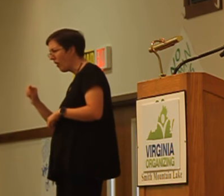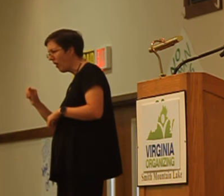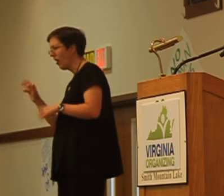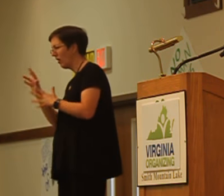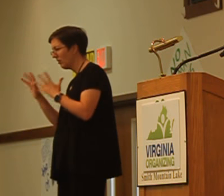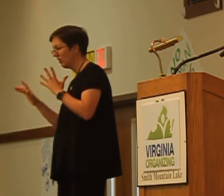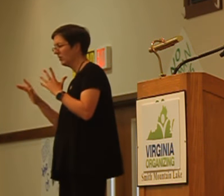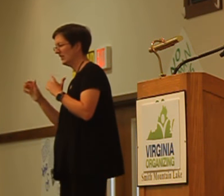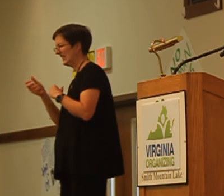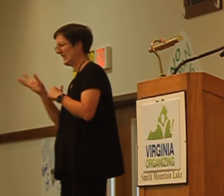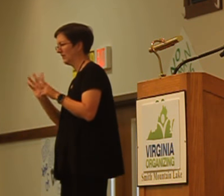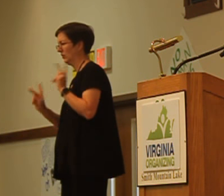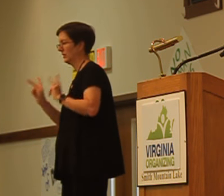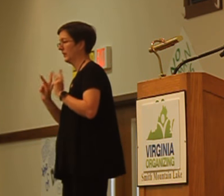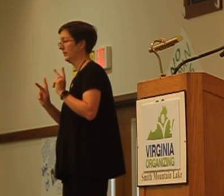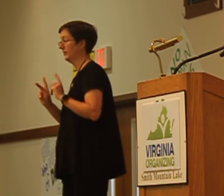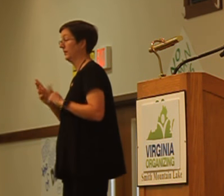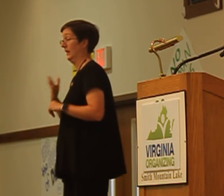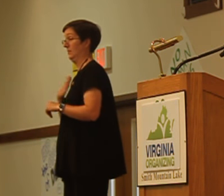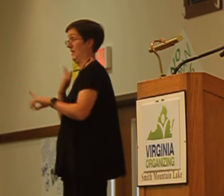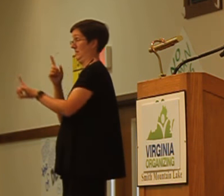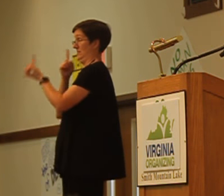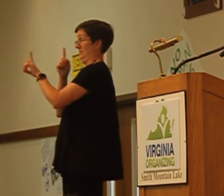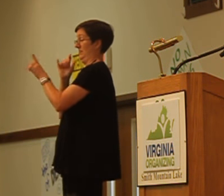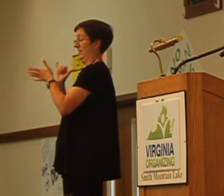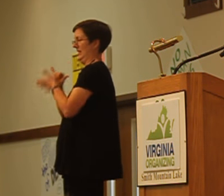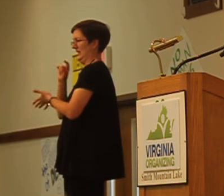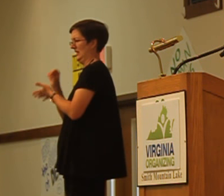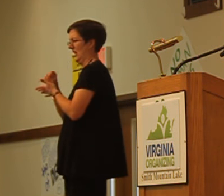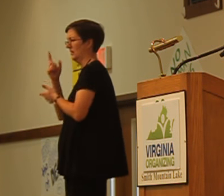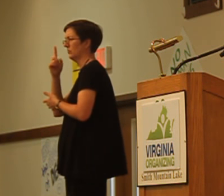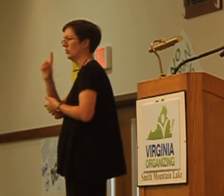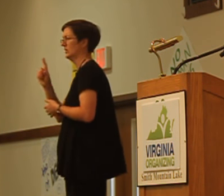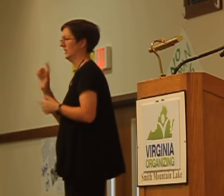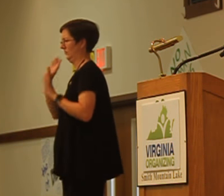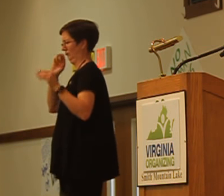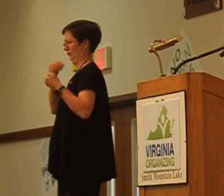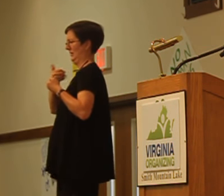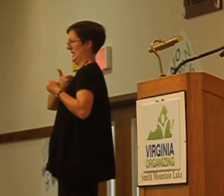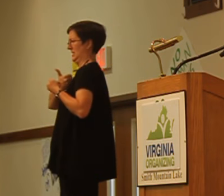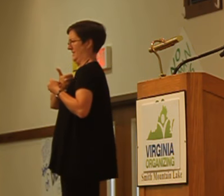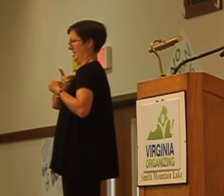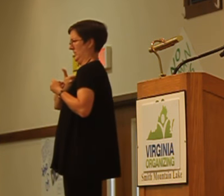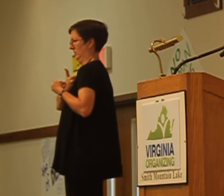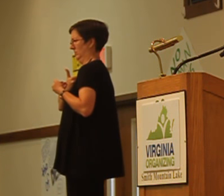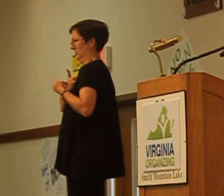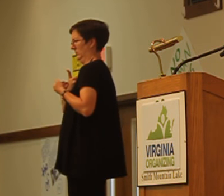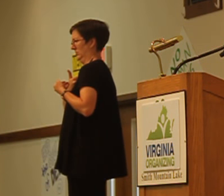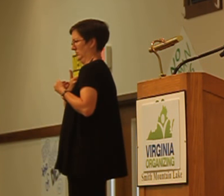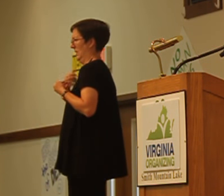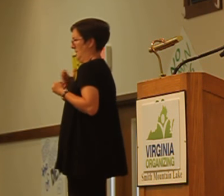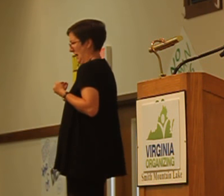My cause at the time was for my individual self, but once getting introduced,